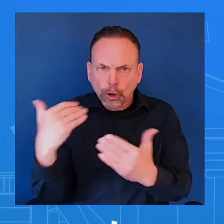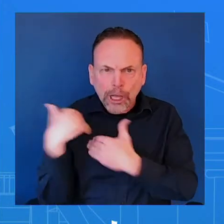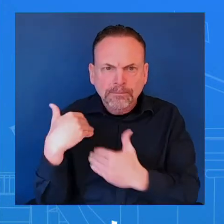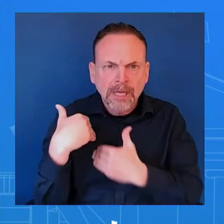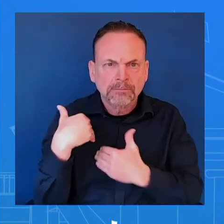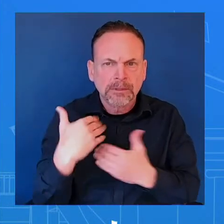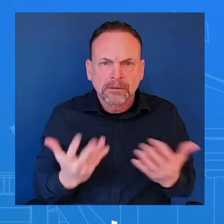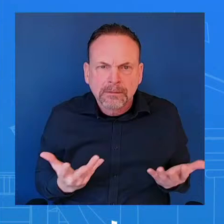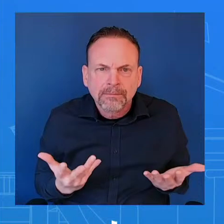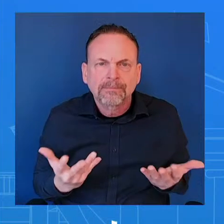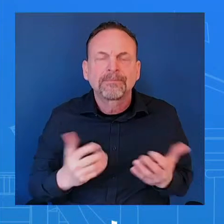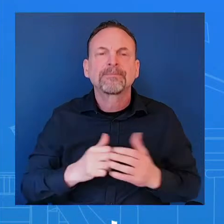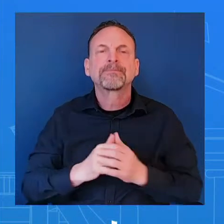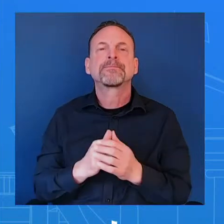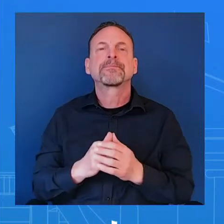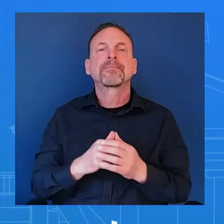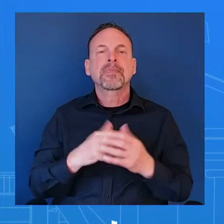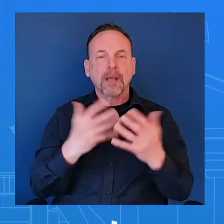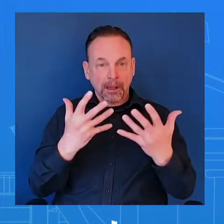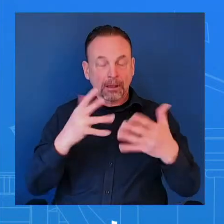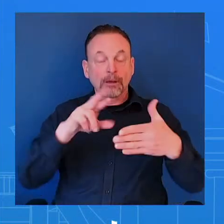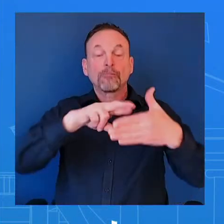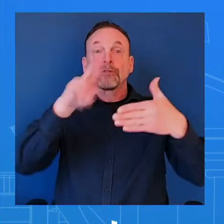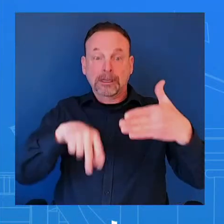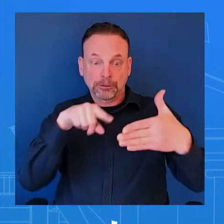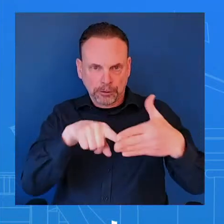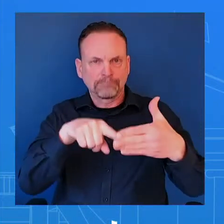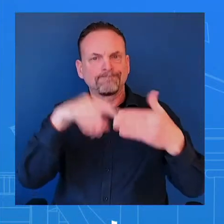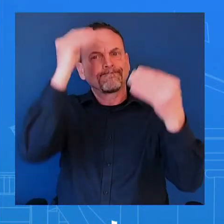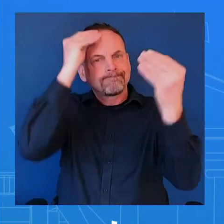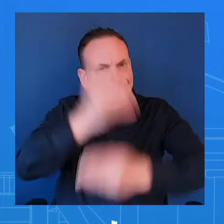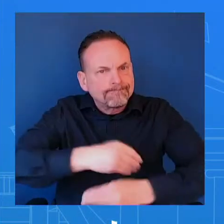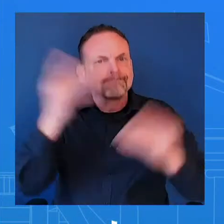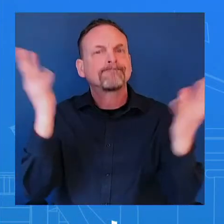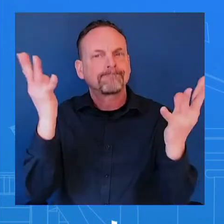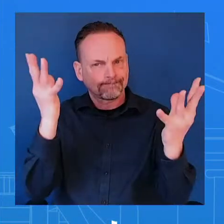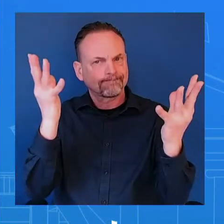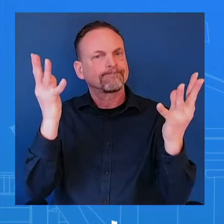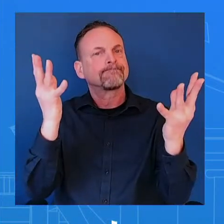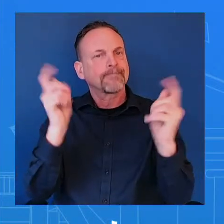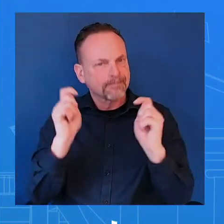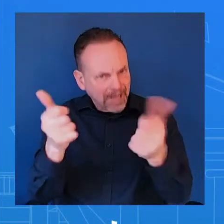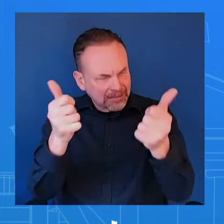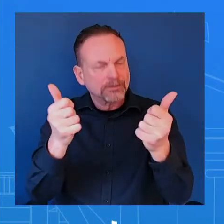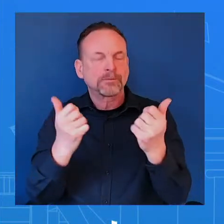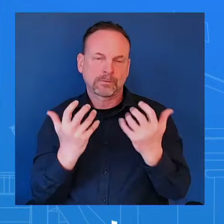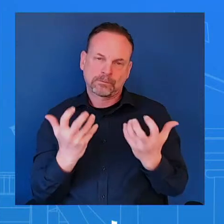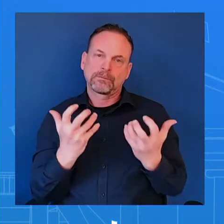We leave it to, obviously, the Israeli government to do that investigation. But we want to make sure that it's swift,